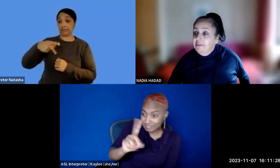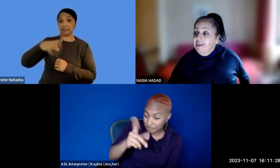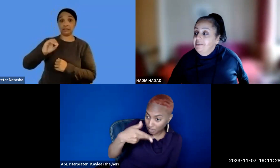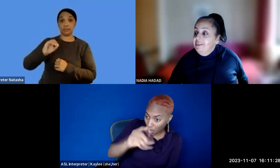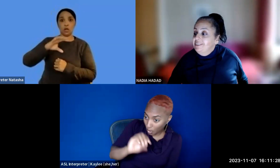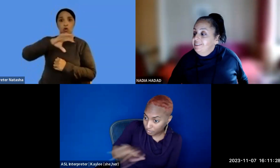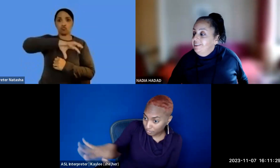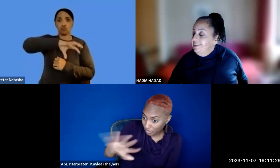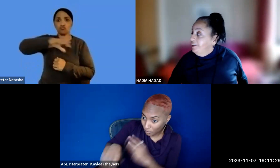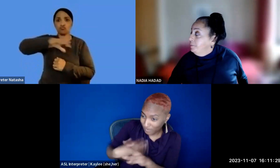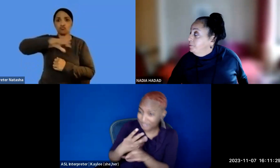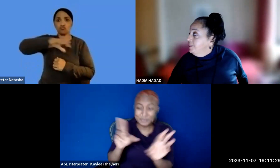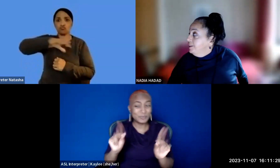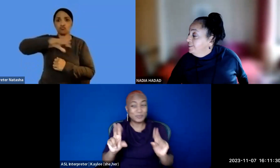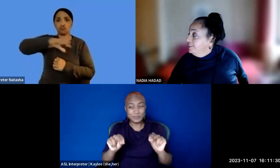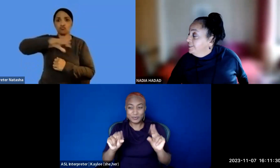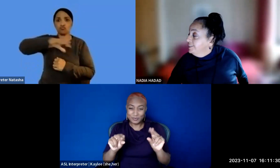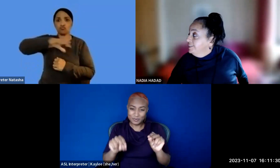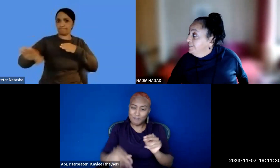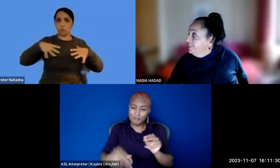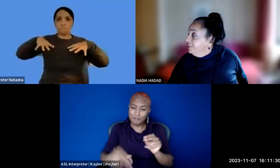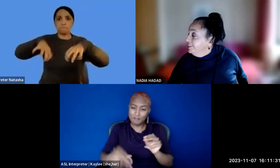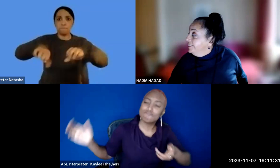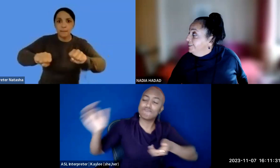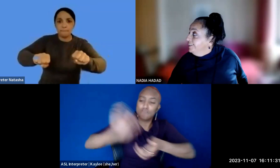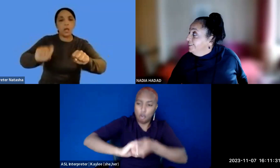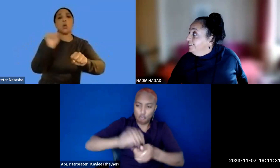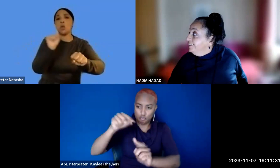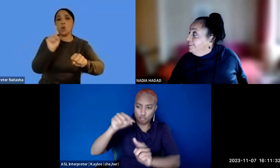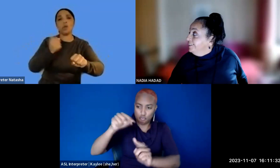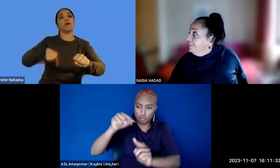We're doing the part of Brussels, trying to create the tools.